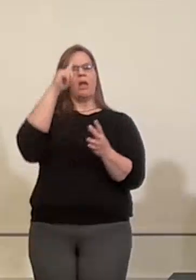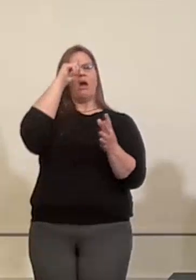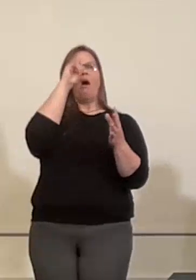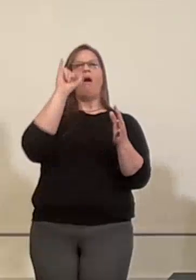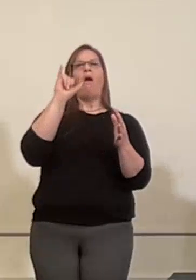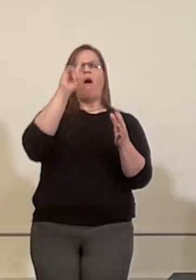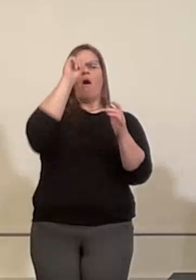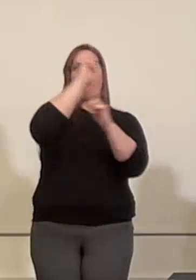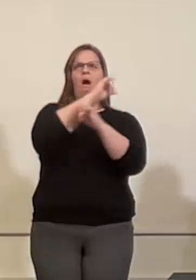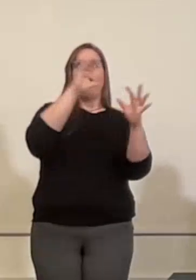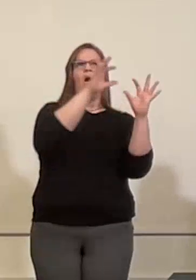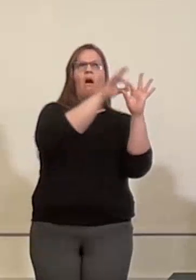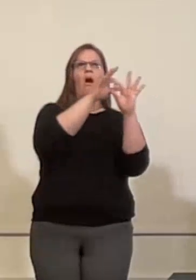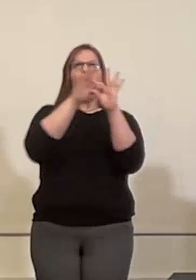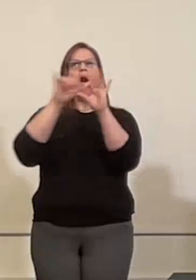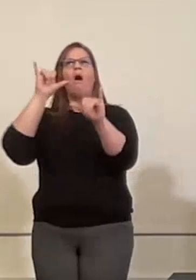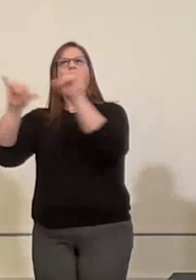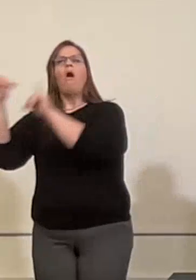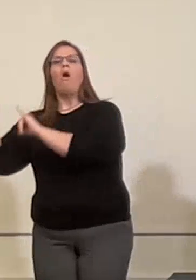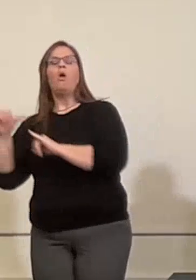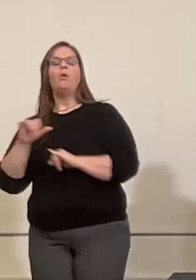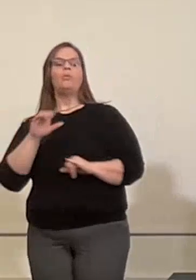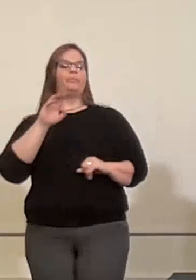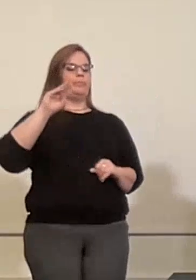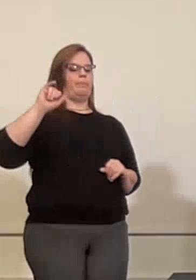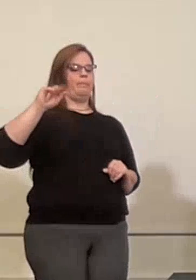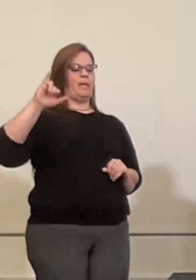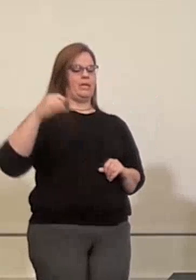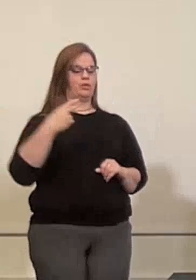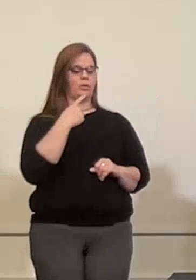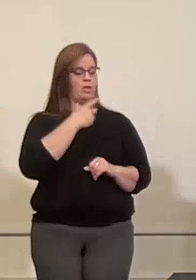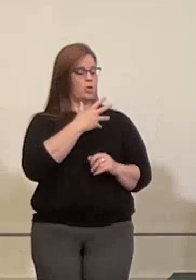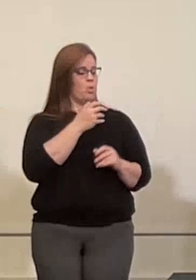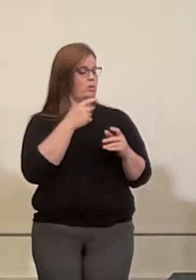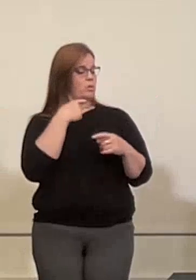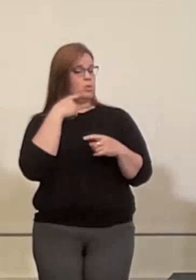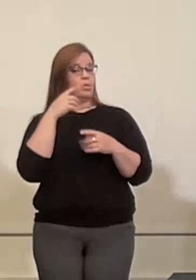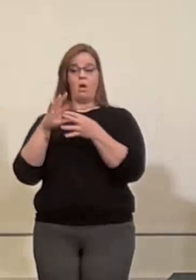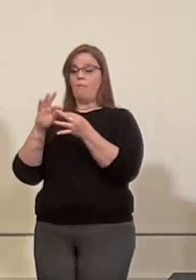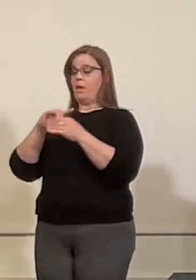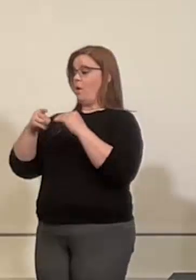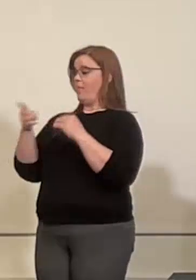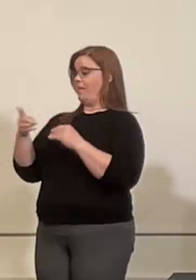So Dave, you want to comment on this one and maybe tell a story or two? No, for sure.